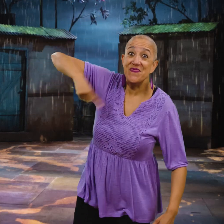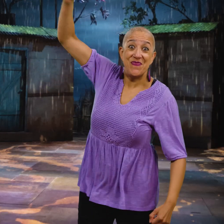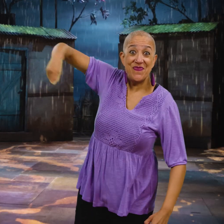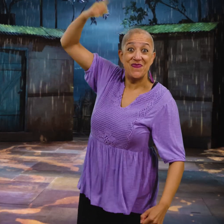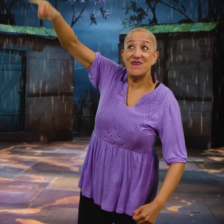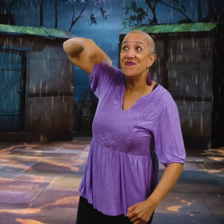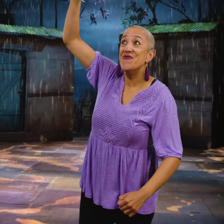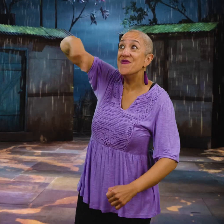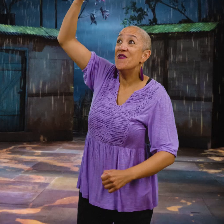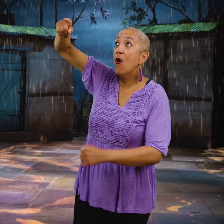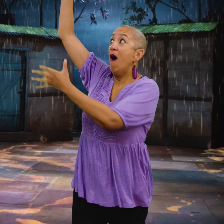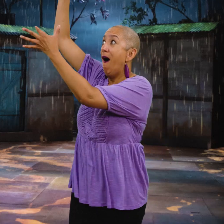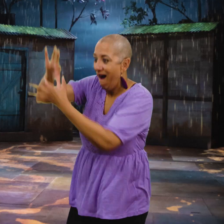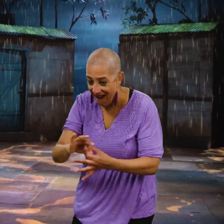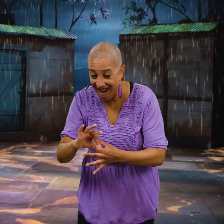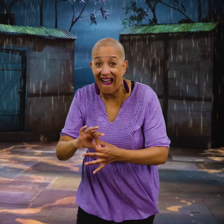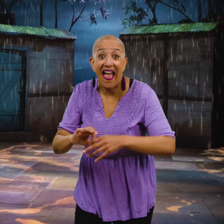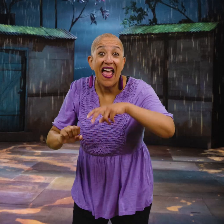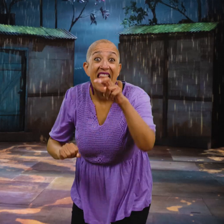a pump that brings water from the ground.